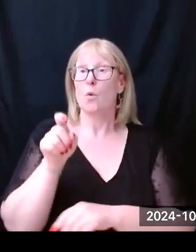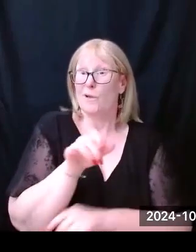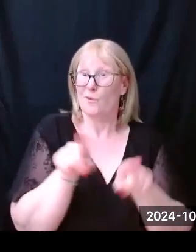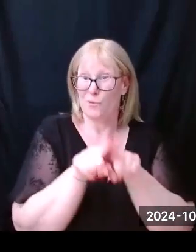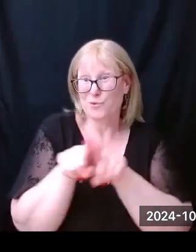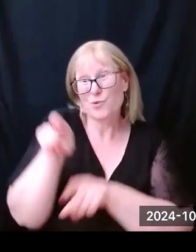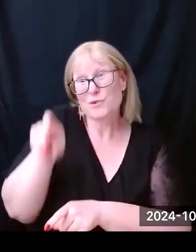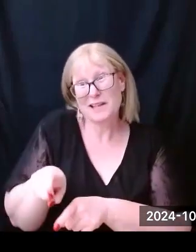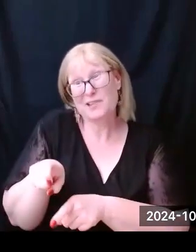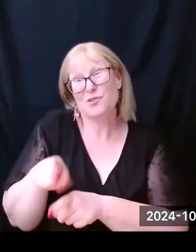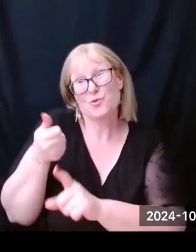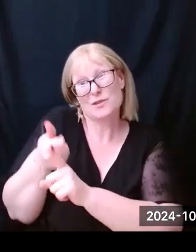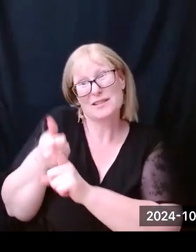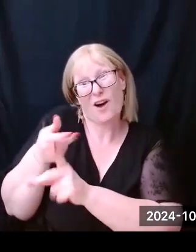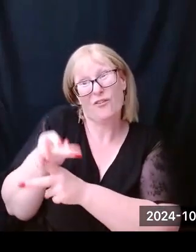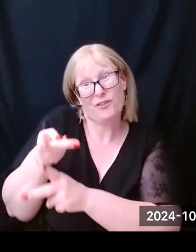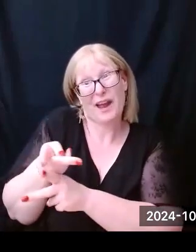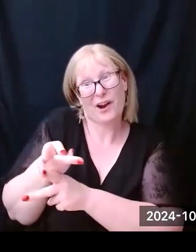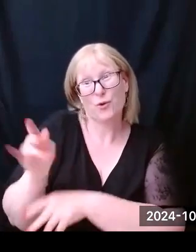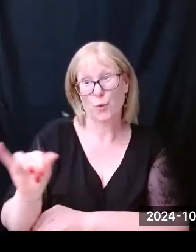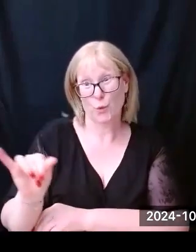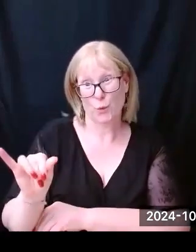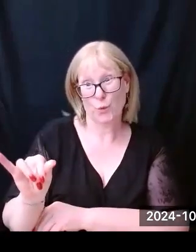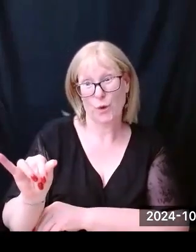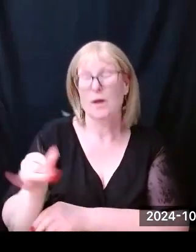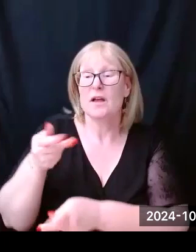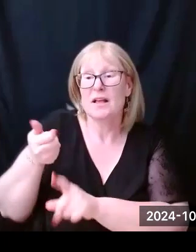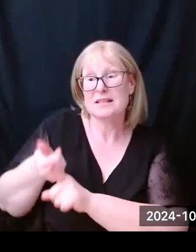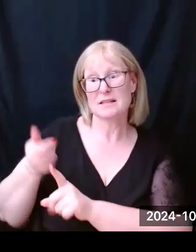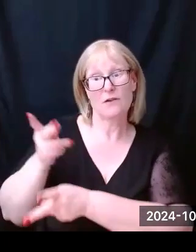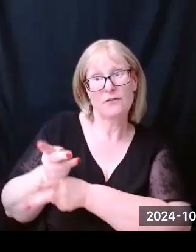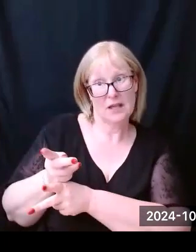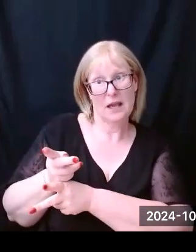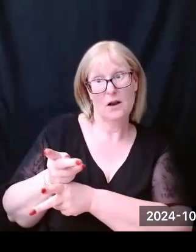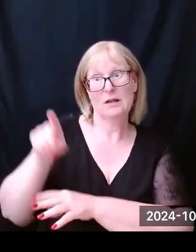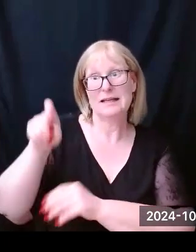And here's the hard thing. Self-care needs to be modeled and taught.